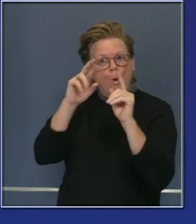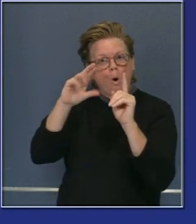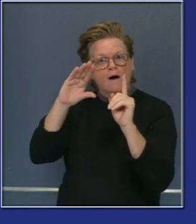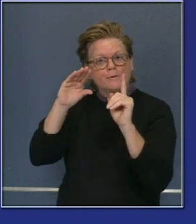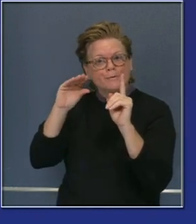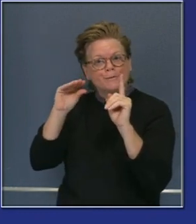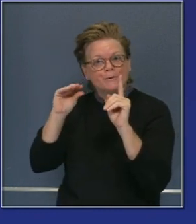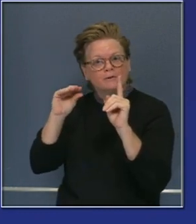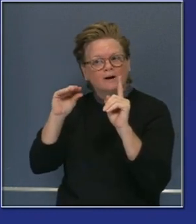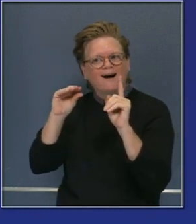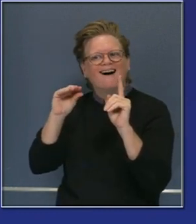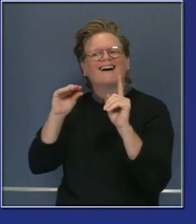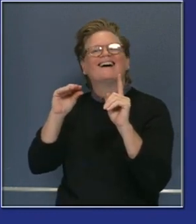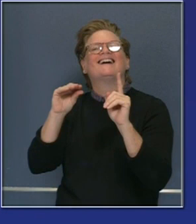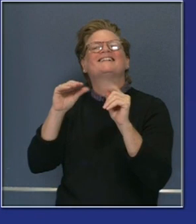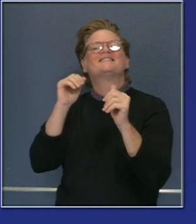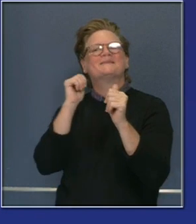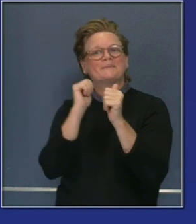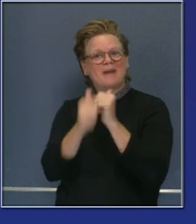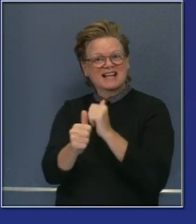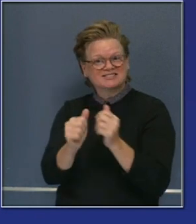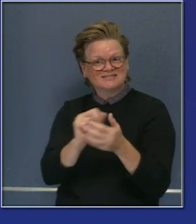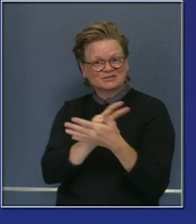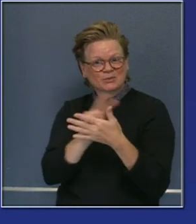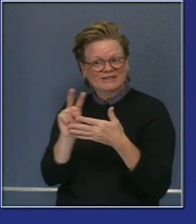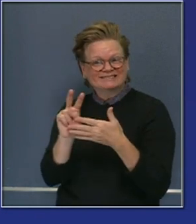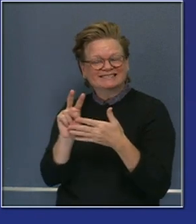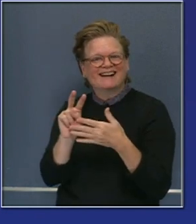AND ALSO TWO WEEKS OF SOME STABILITY AND STEADINESS BEFORE